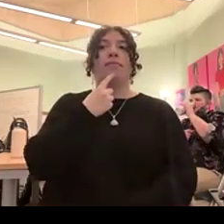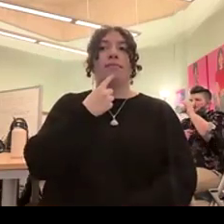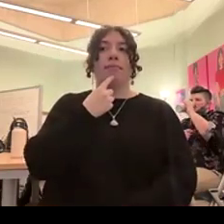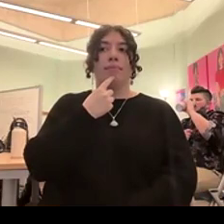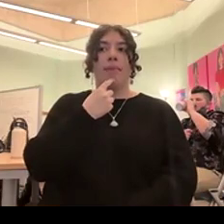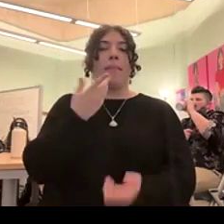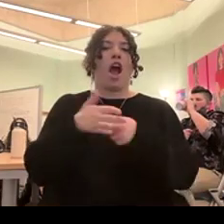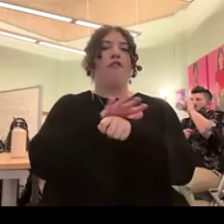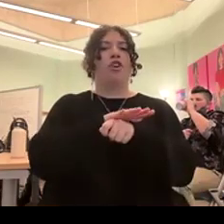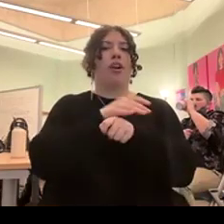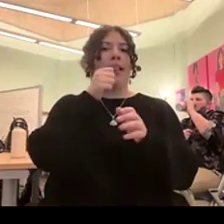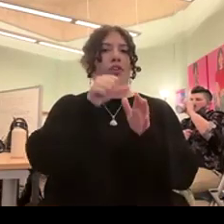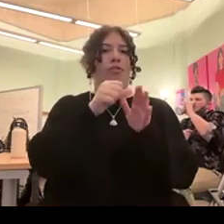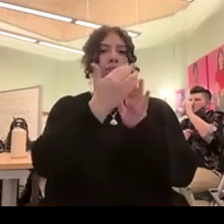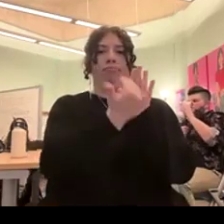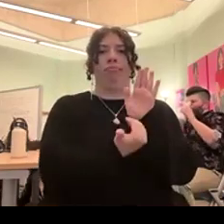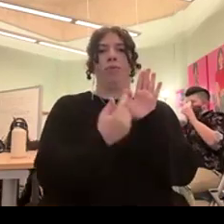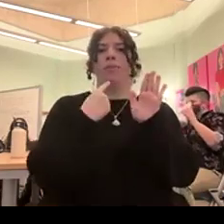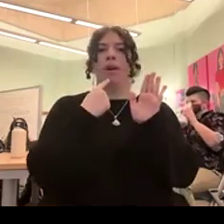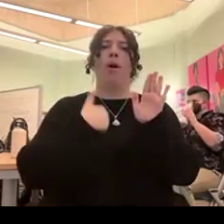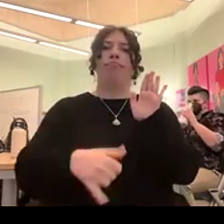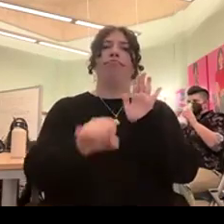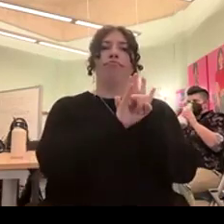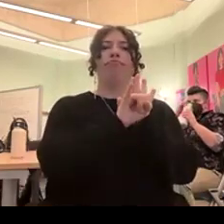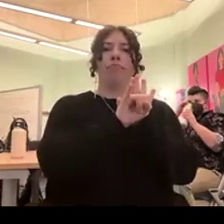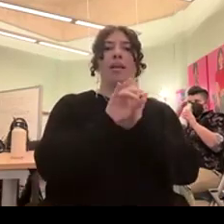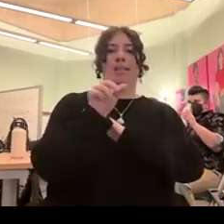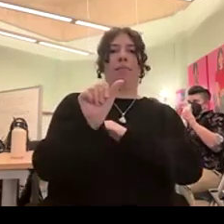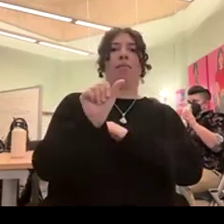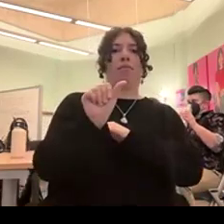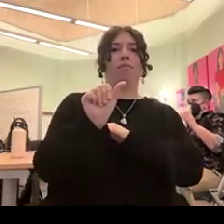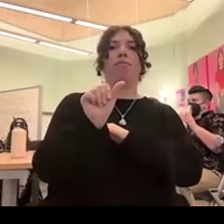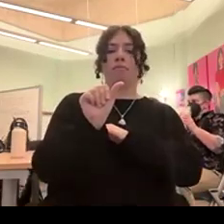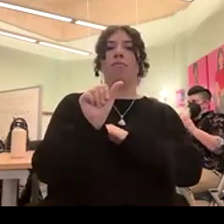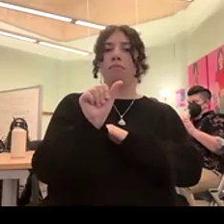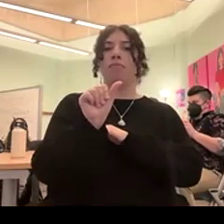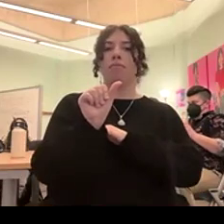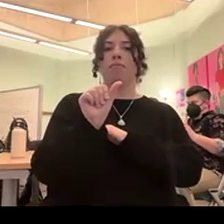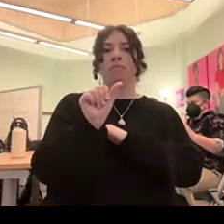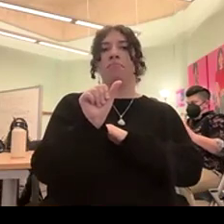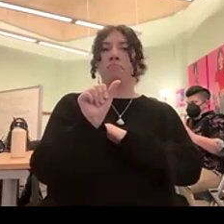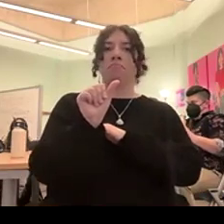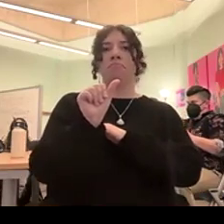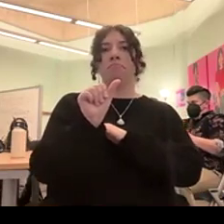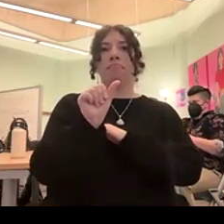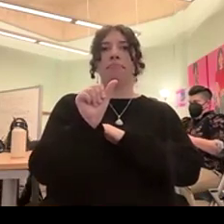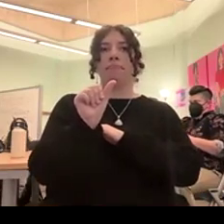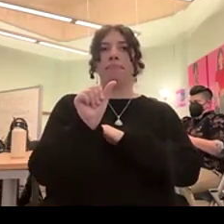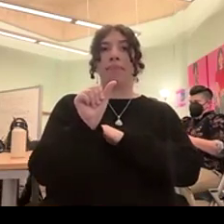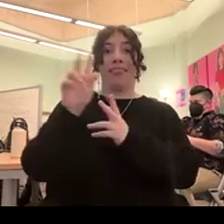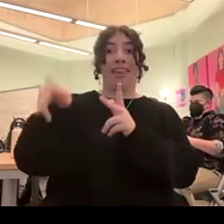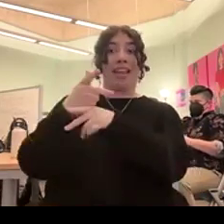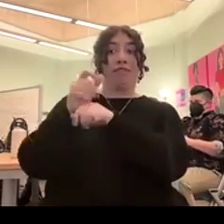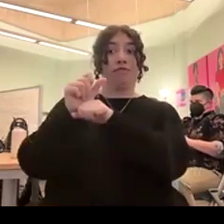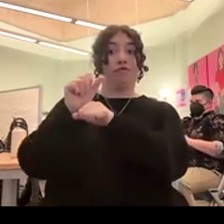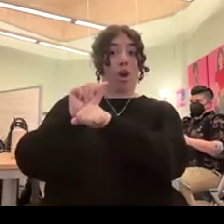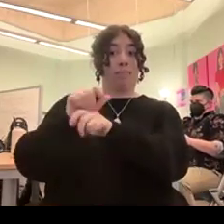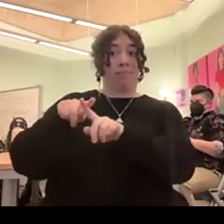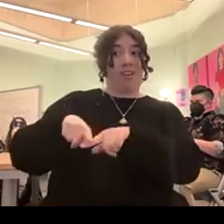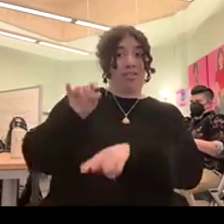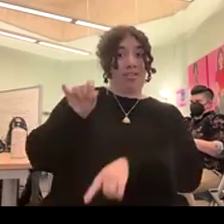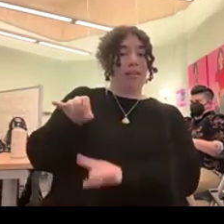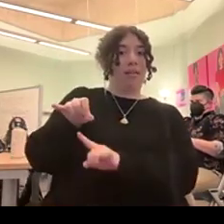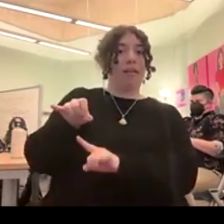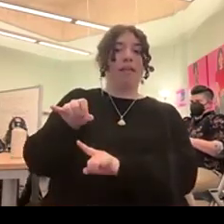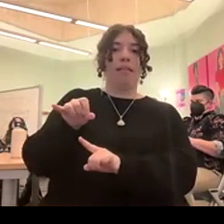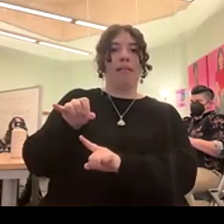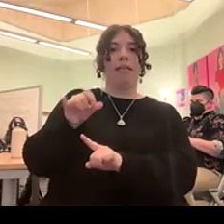I will say in my cover letter that I do identify as disabled, and depending on the type of job,